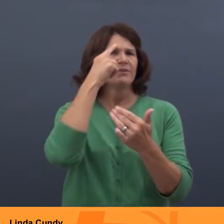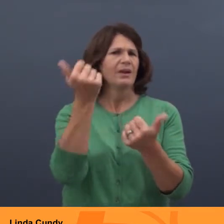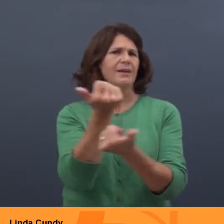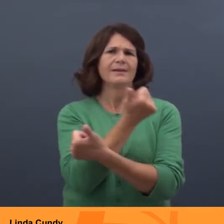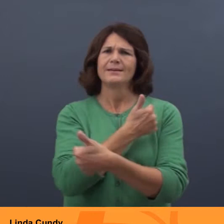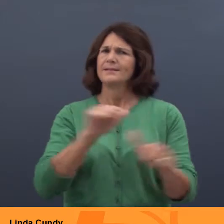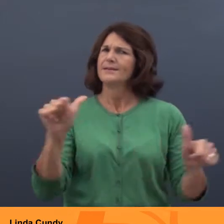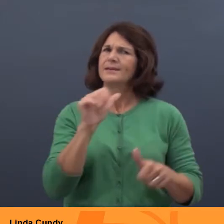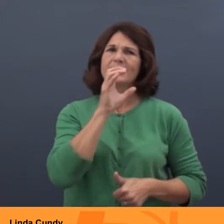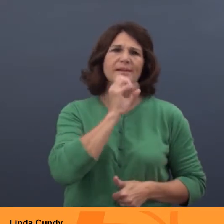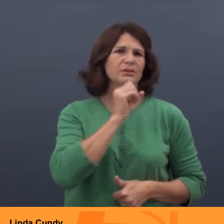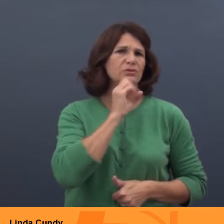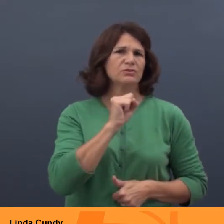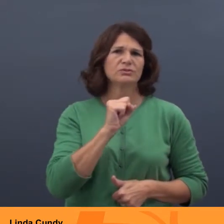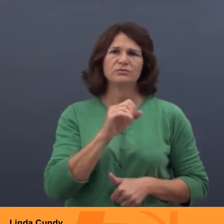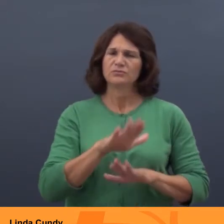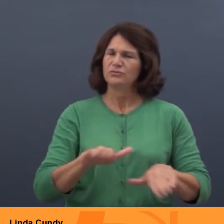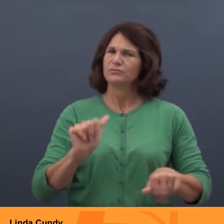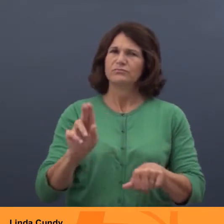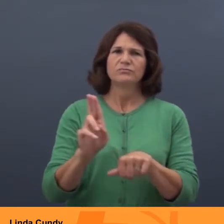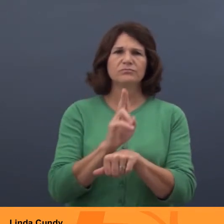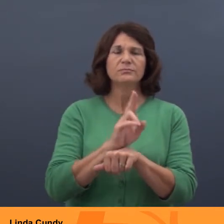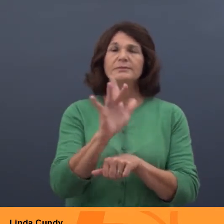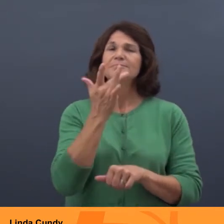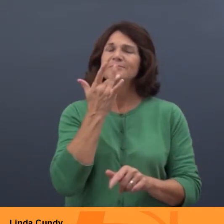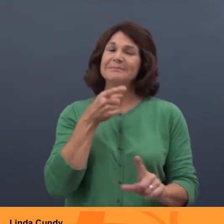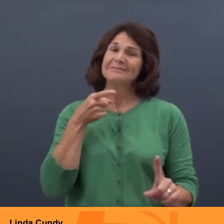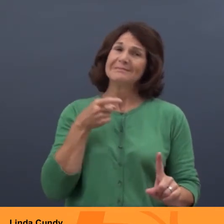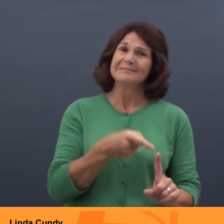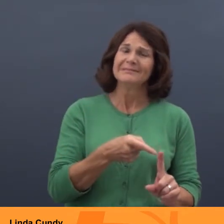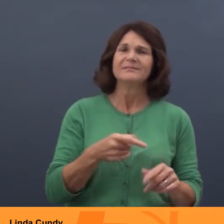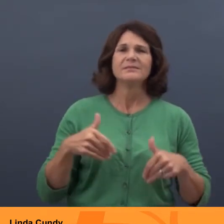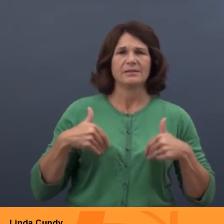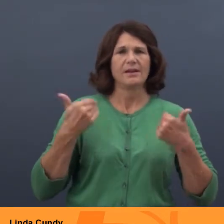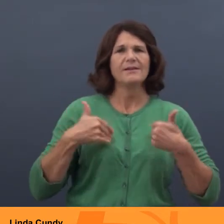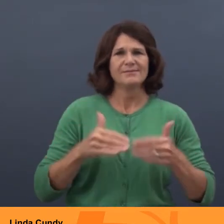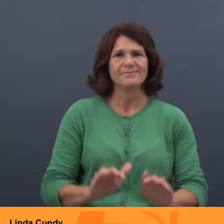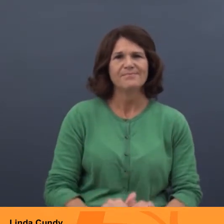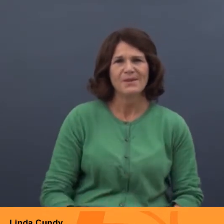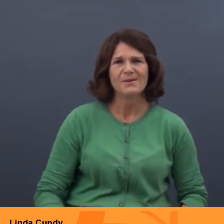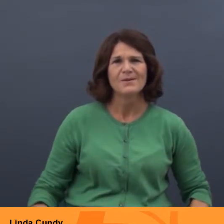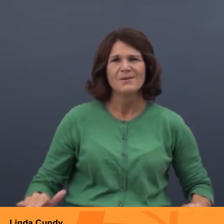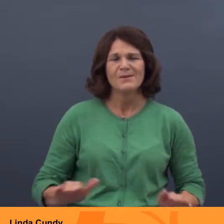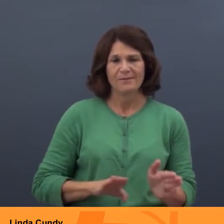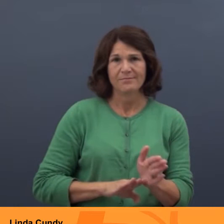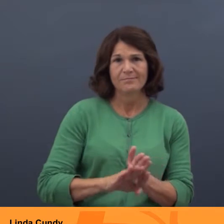It can be used for children of all ages and especially for very young children so that